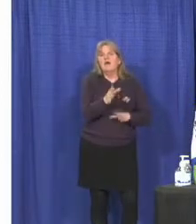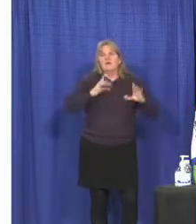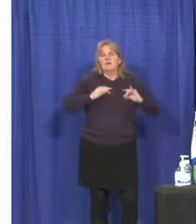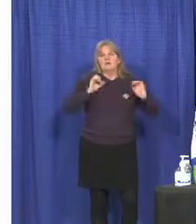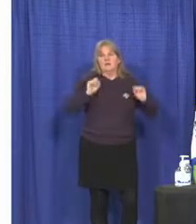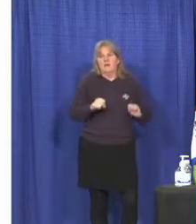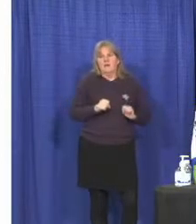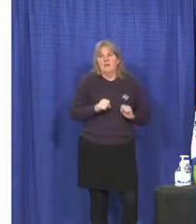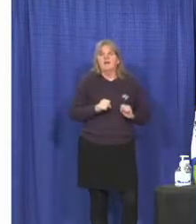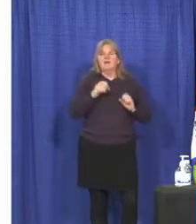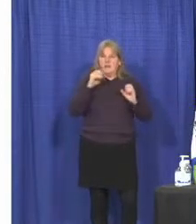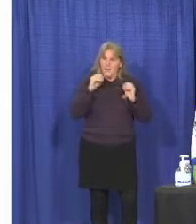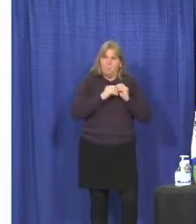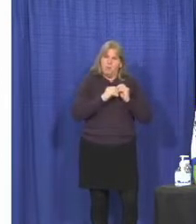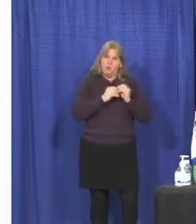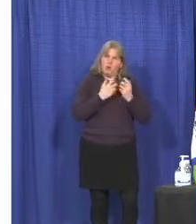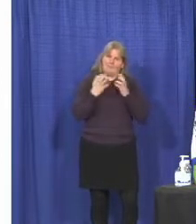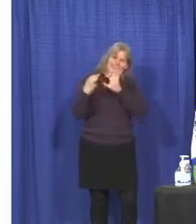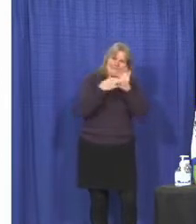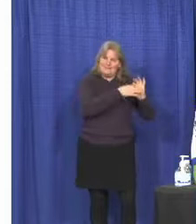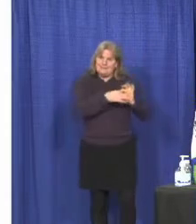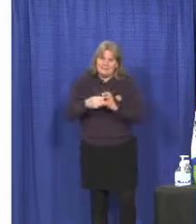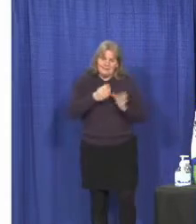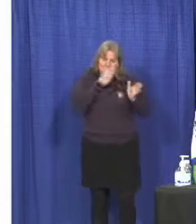And it attests to how well our